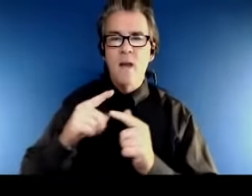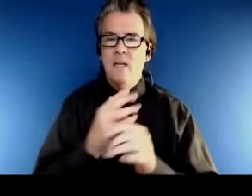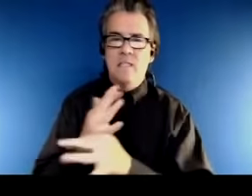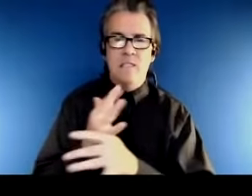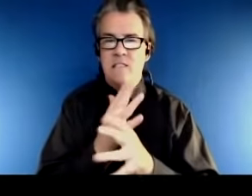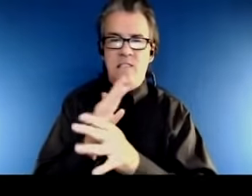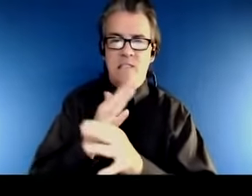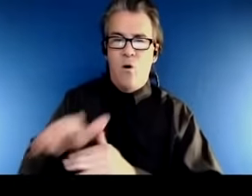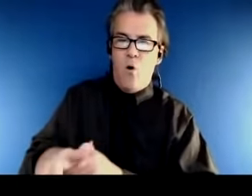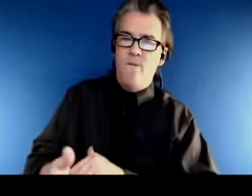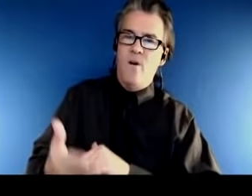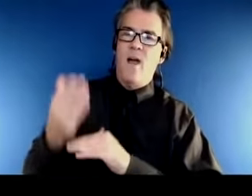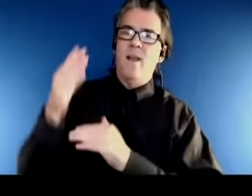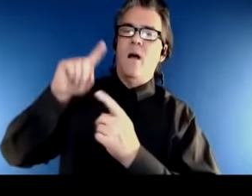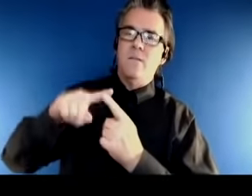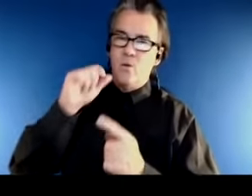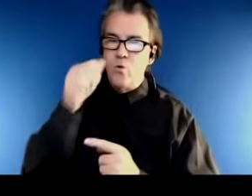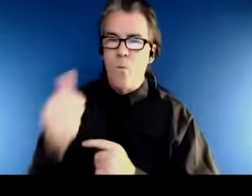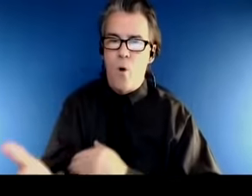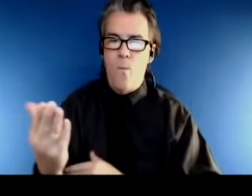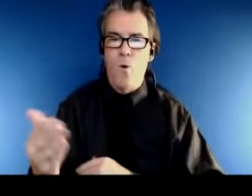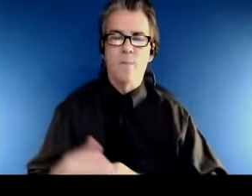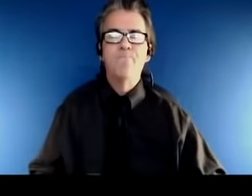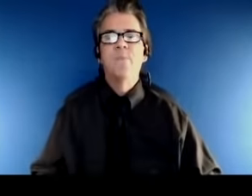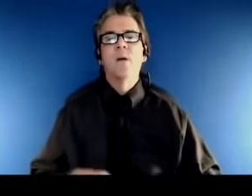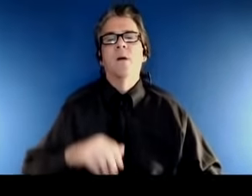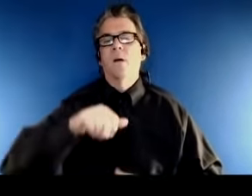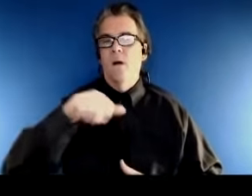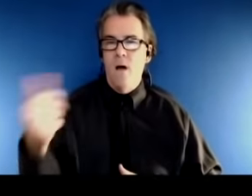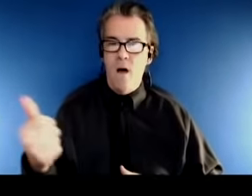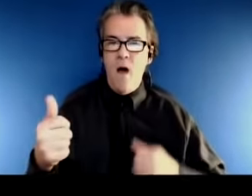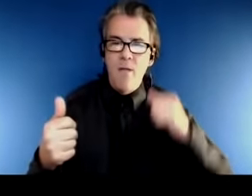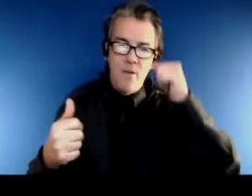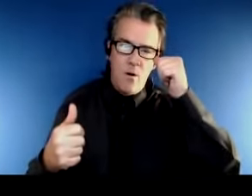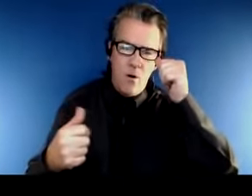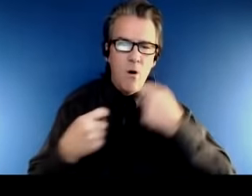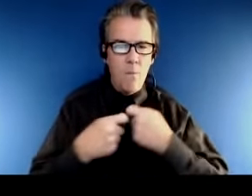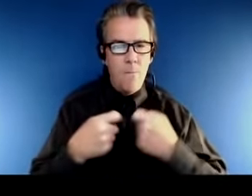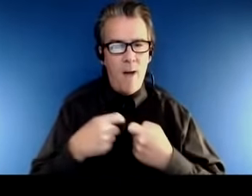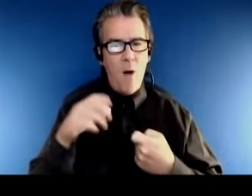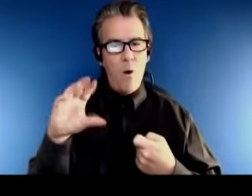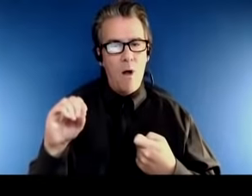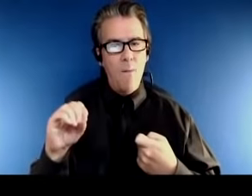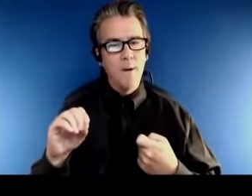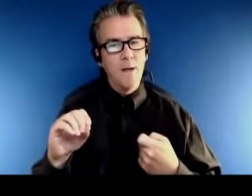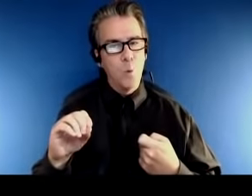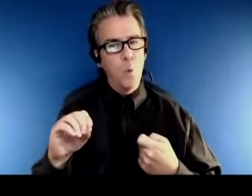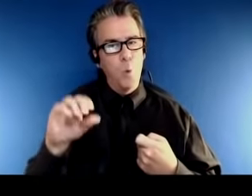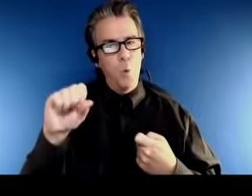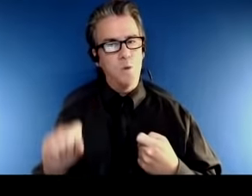we think additional savings were, really related to those 200 sectionalizing devices that